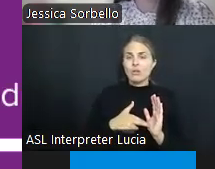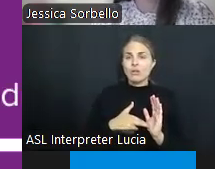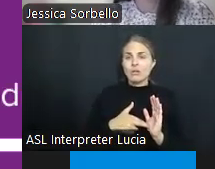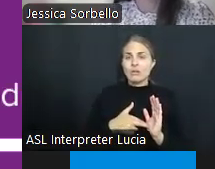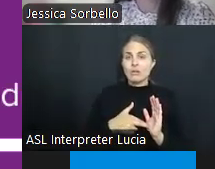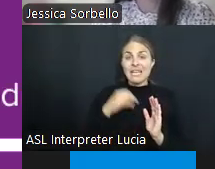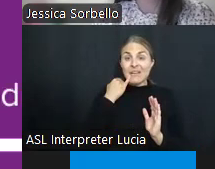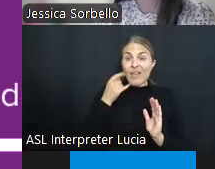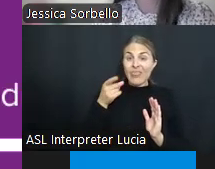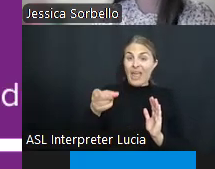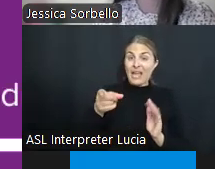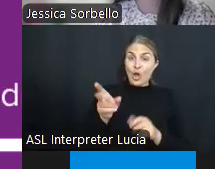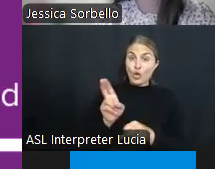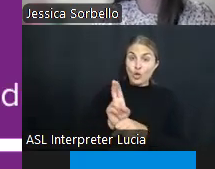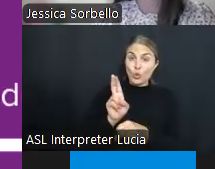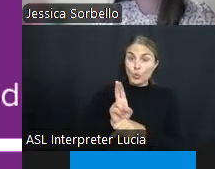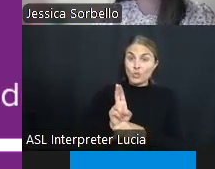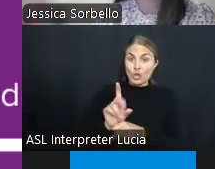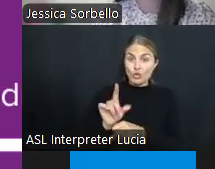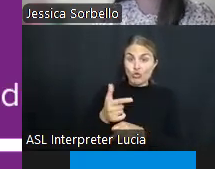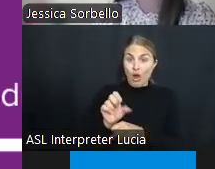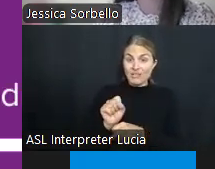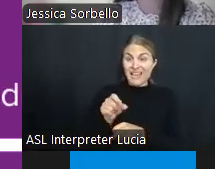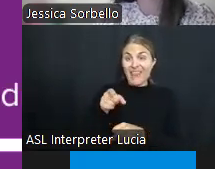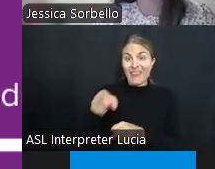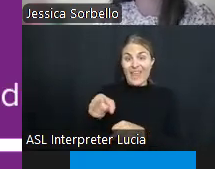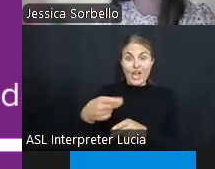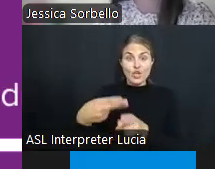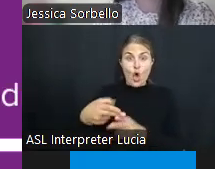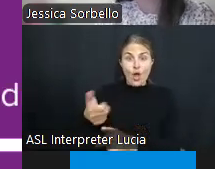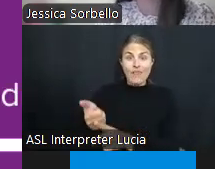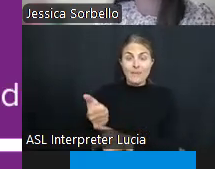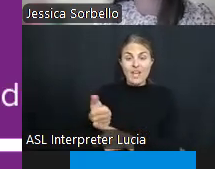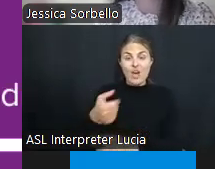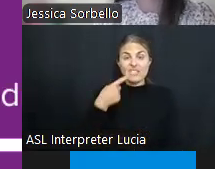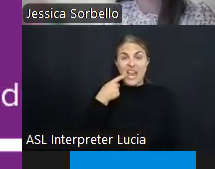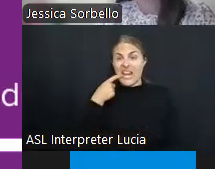addict or dirty, we don't correct them. That's not our